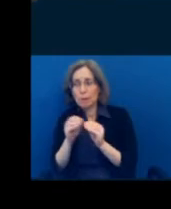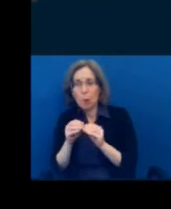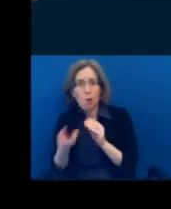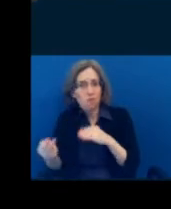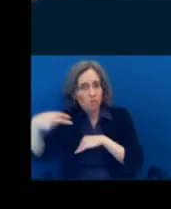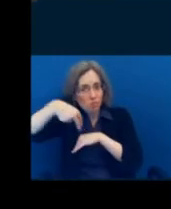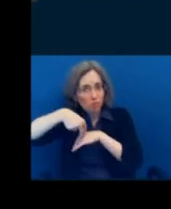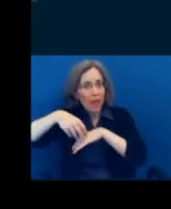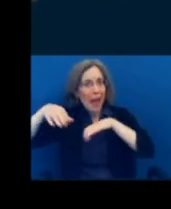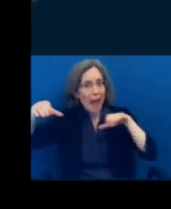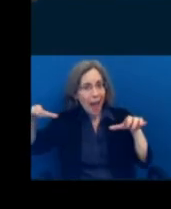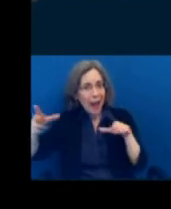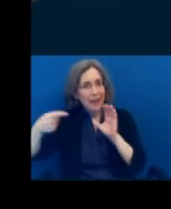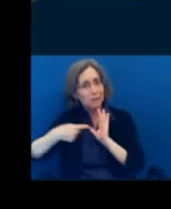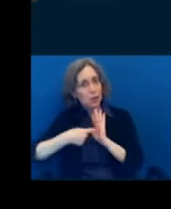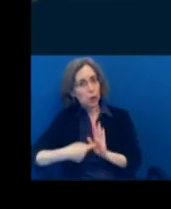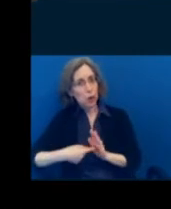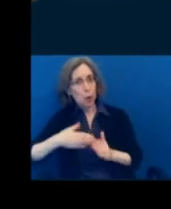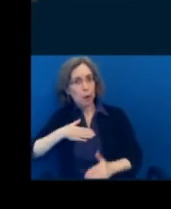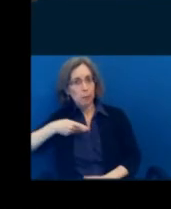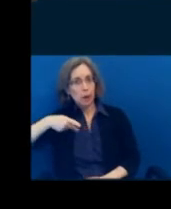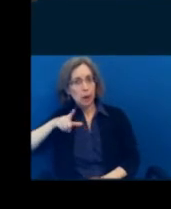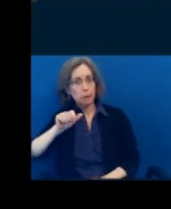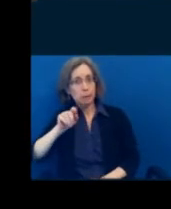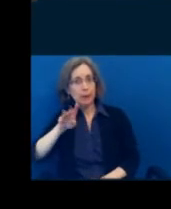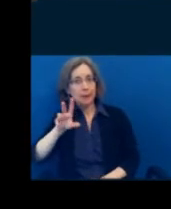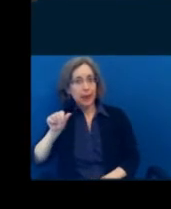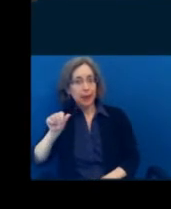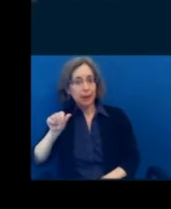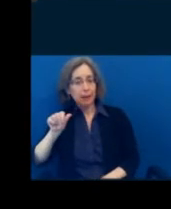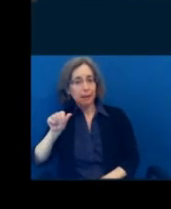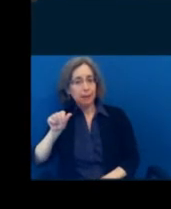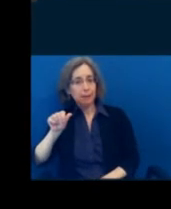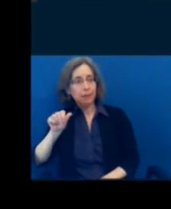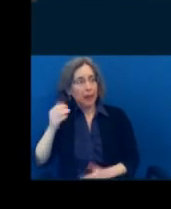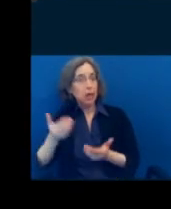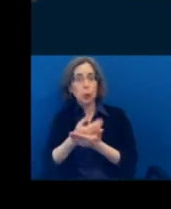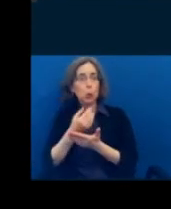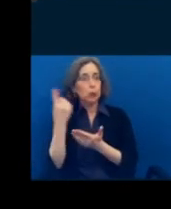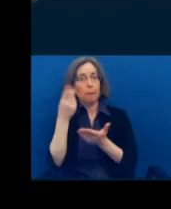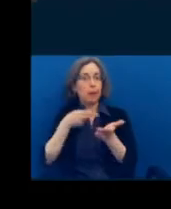PLACENTA AS IF SHE'S SHOWING A NEW TRUTH ABOUT THE FEMALE BODY.